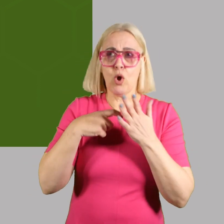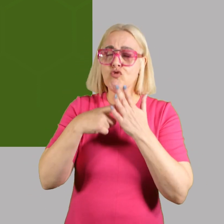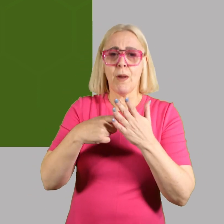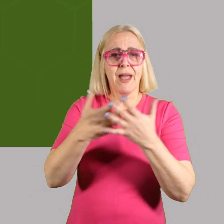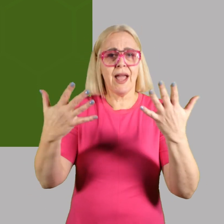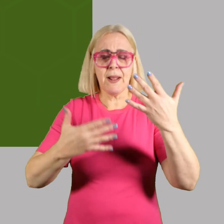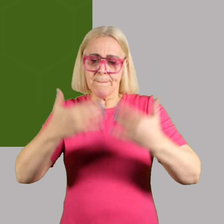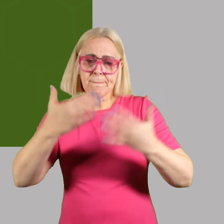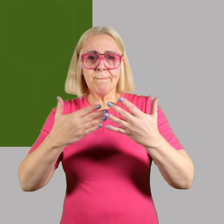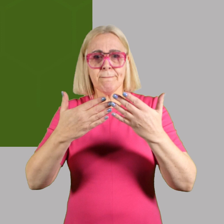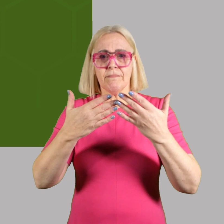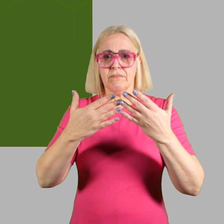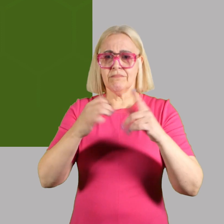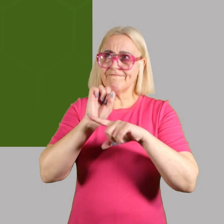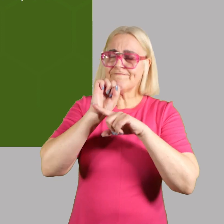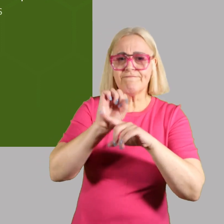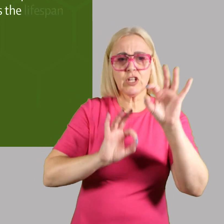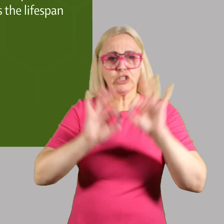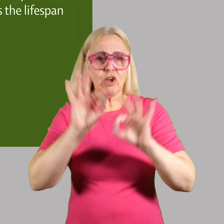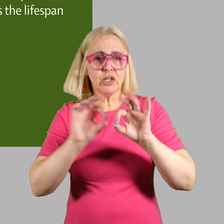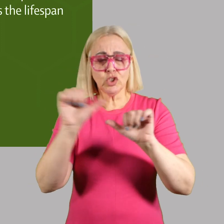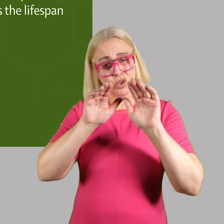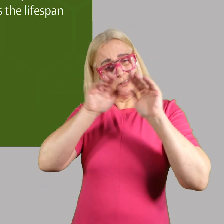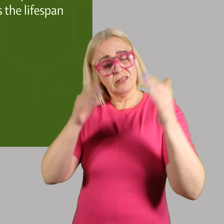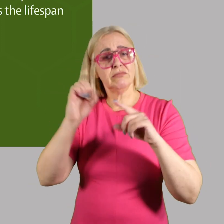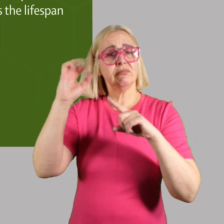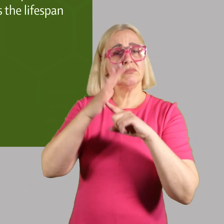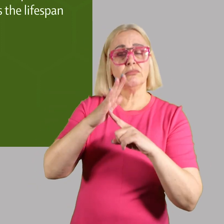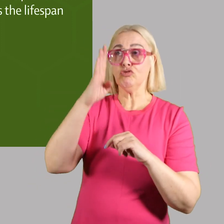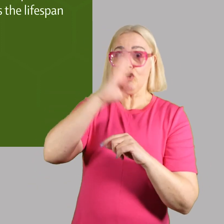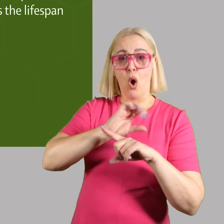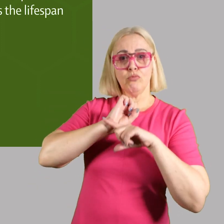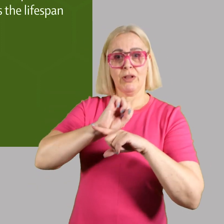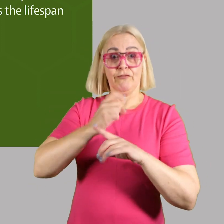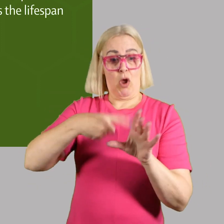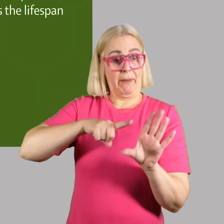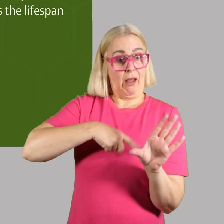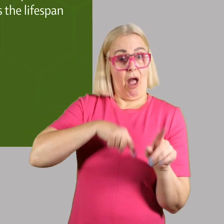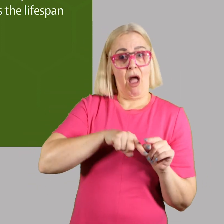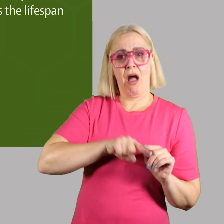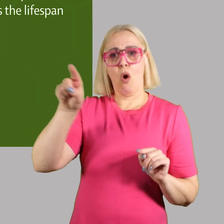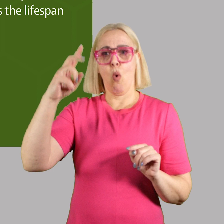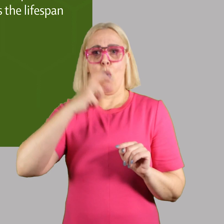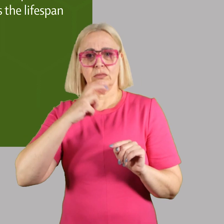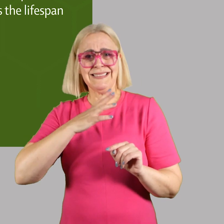We recommend that emphasis in primary stroke prevention should be placed on population-wide